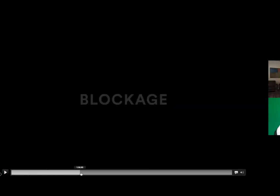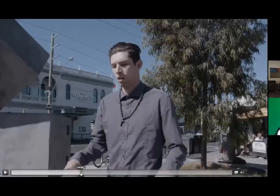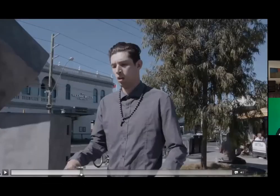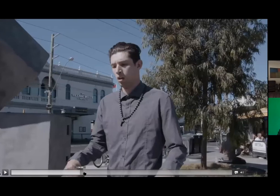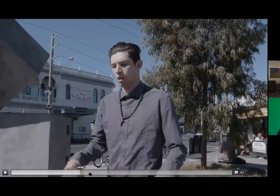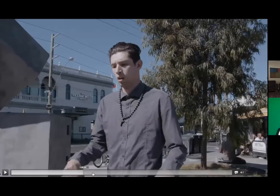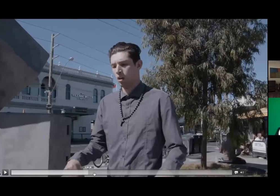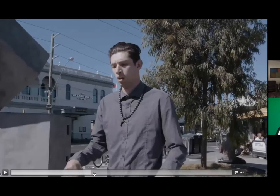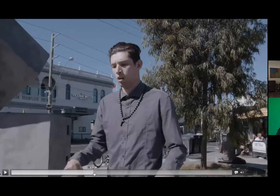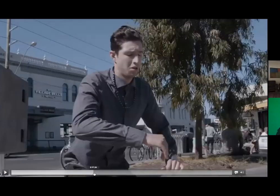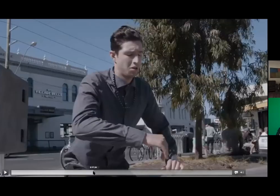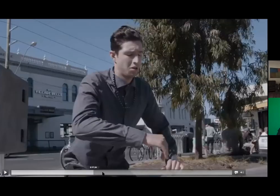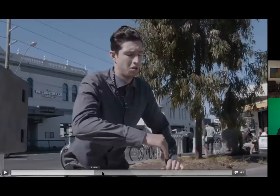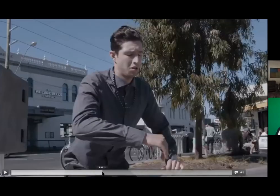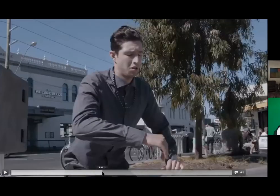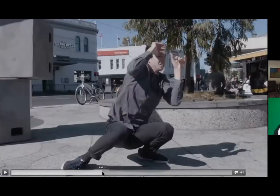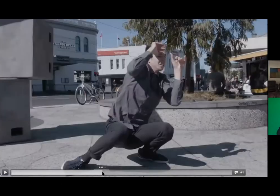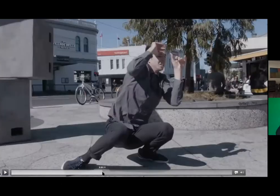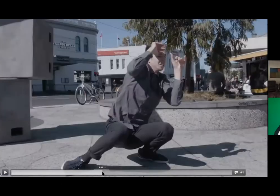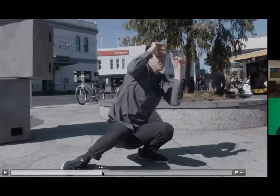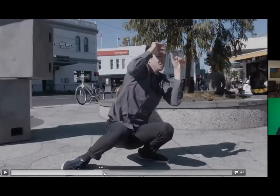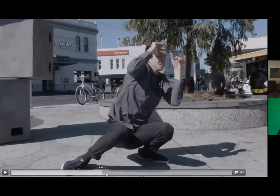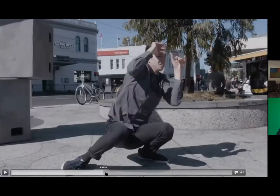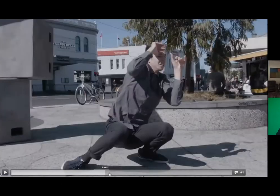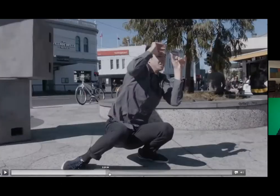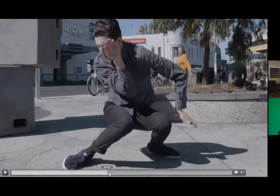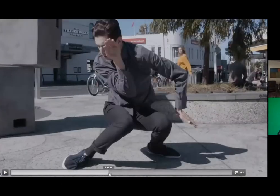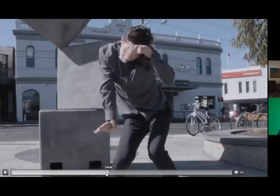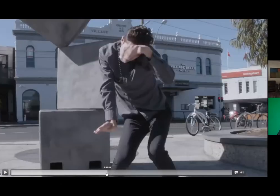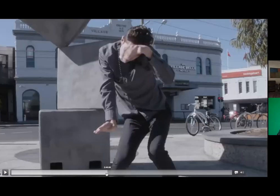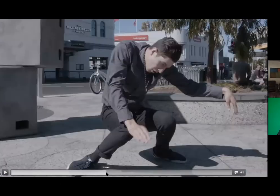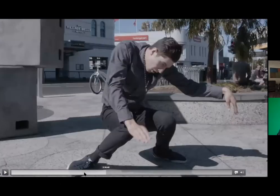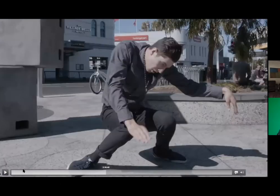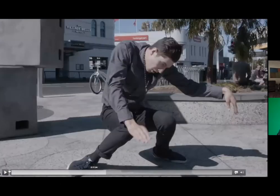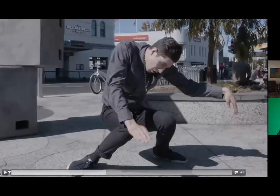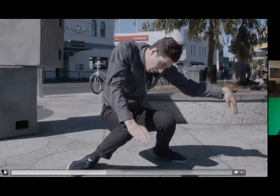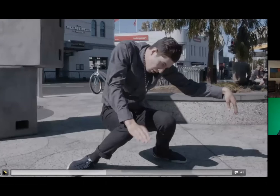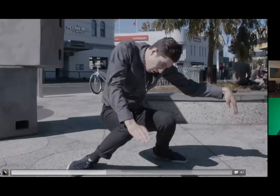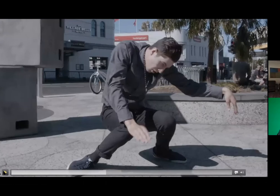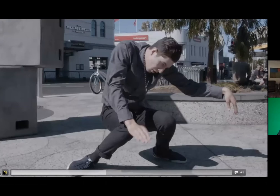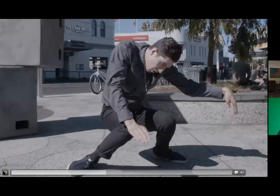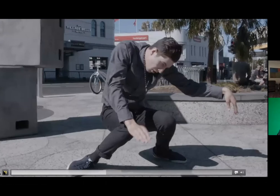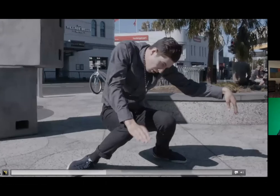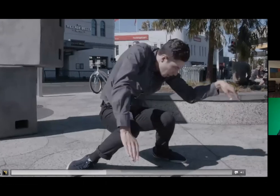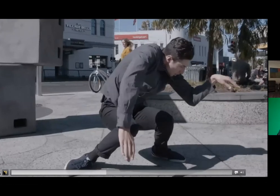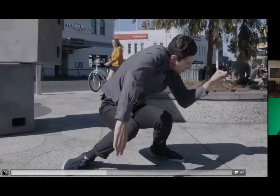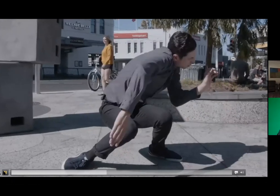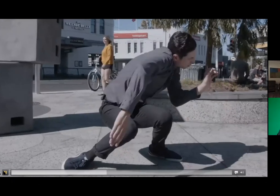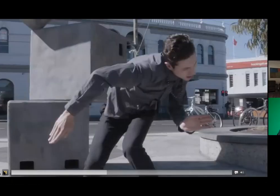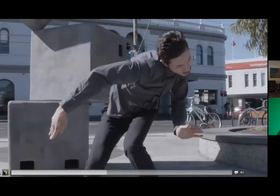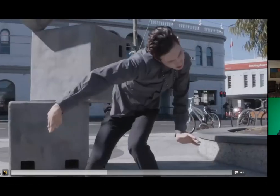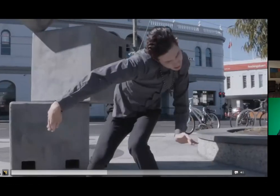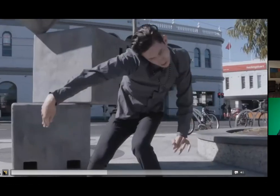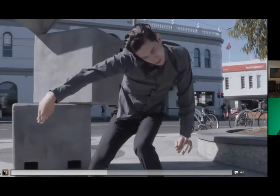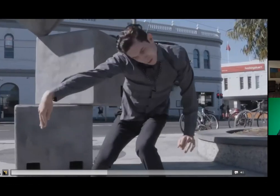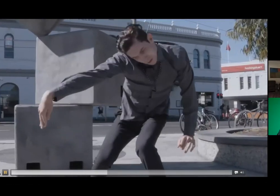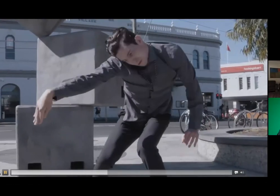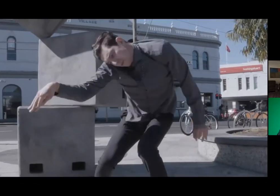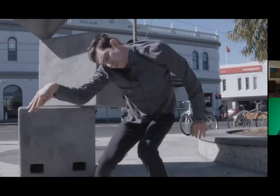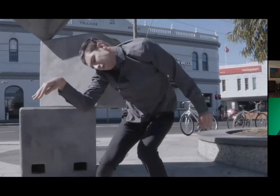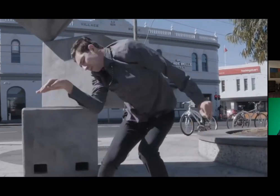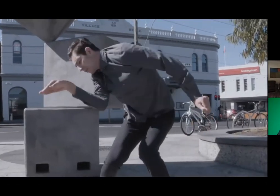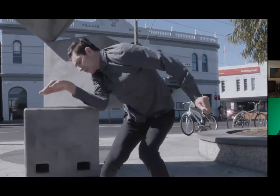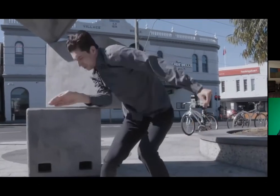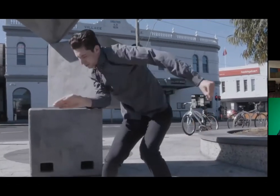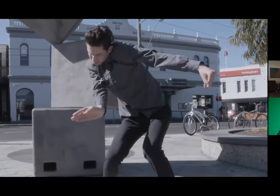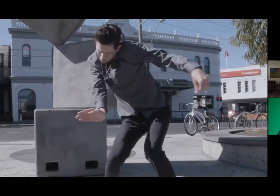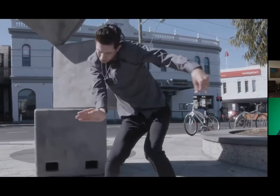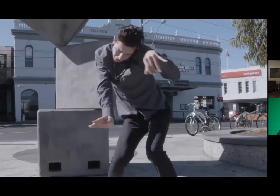performance